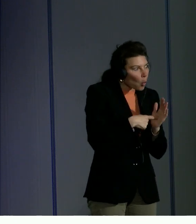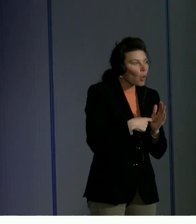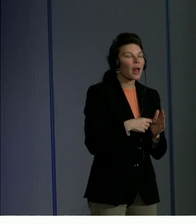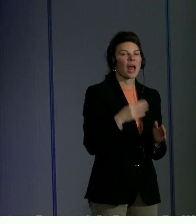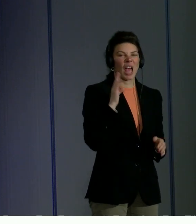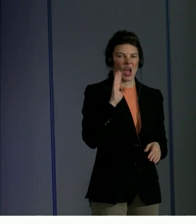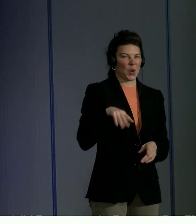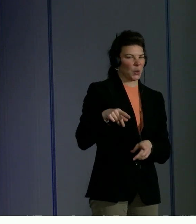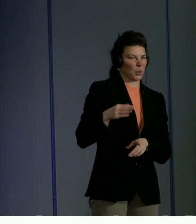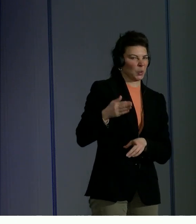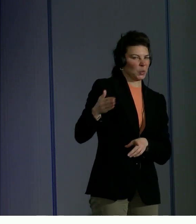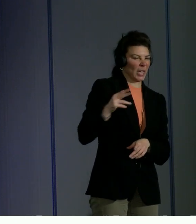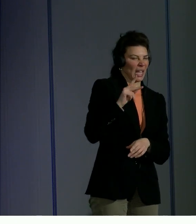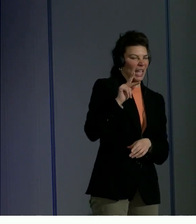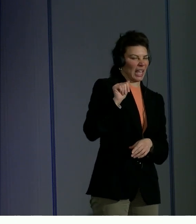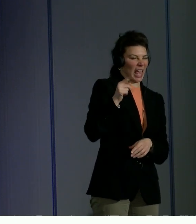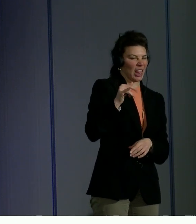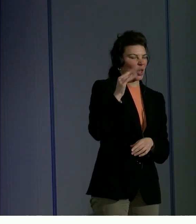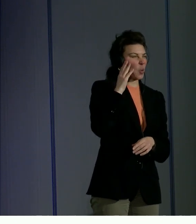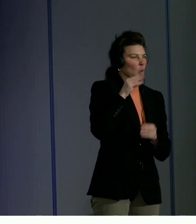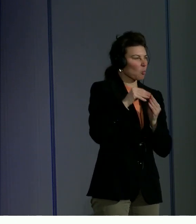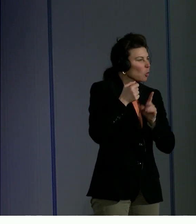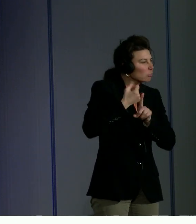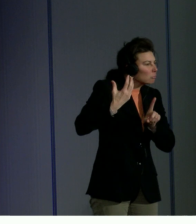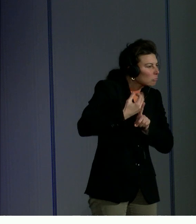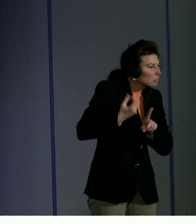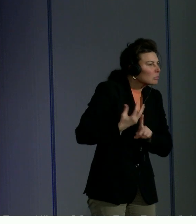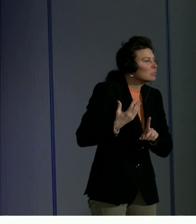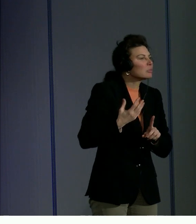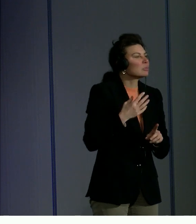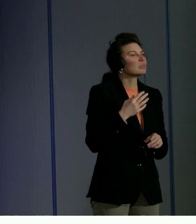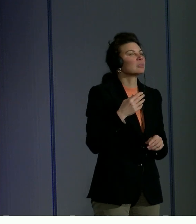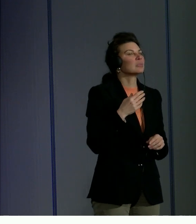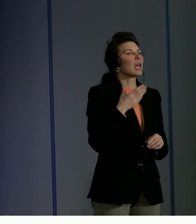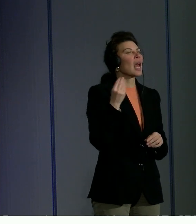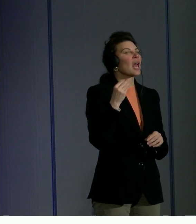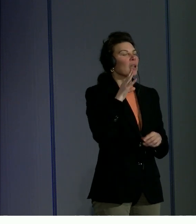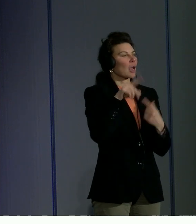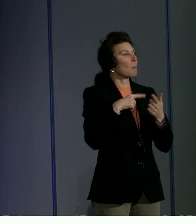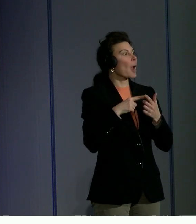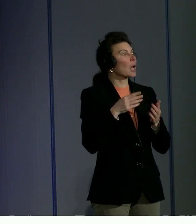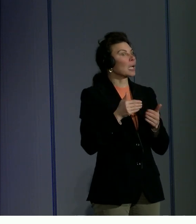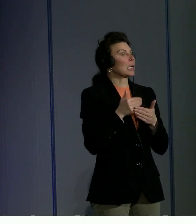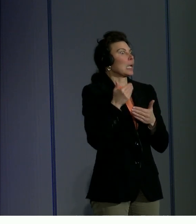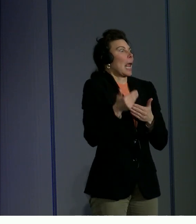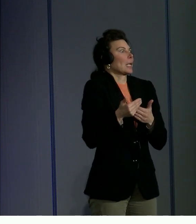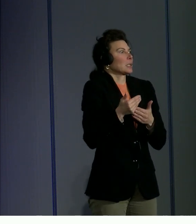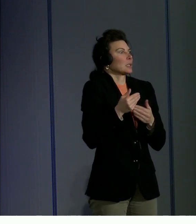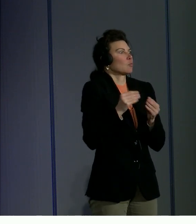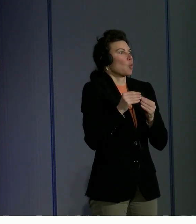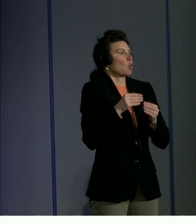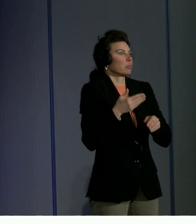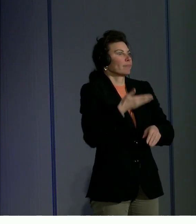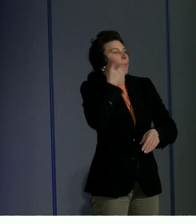to move forward and gets into improved version. >> CATHERINE SCHMITT WHITAKER: And so the areas